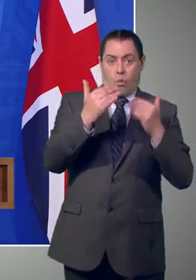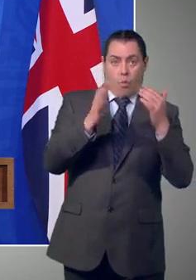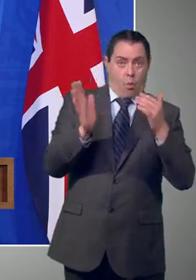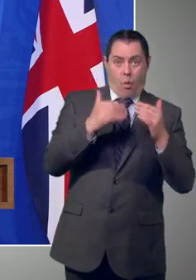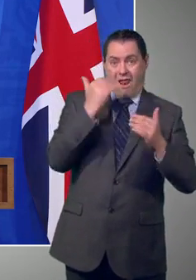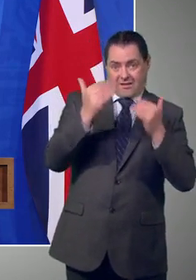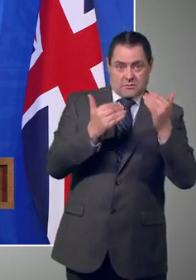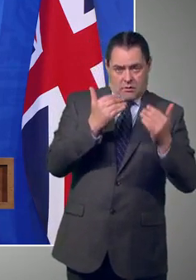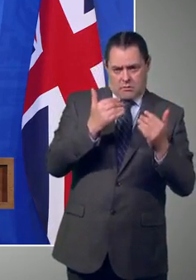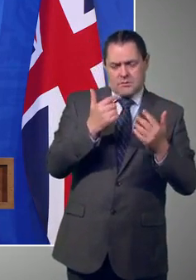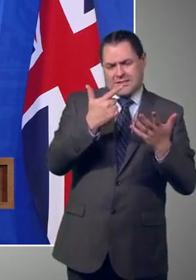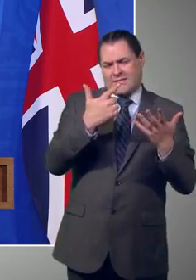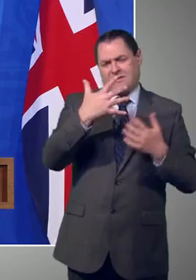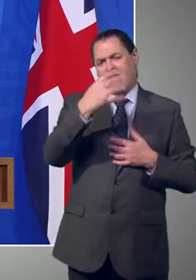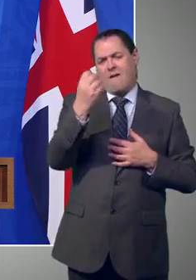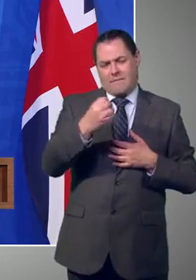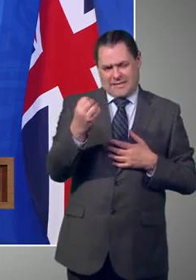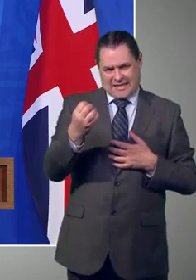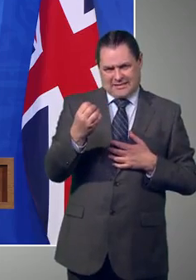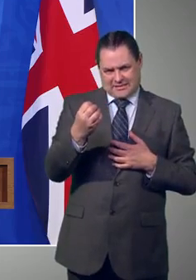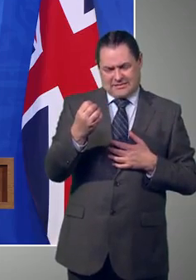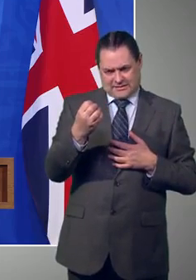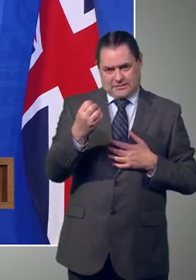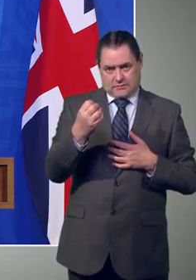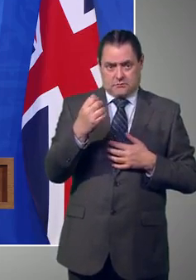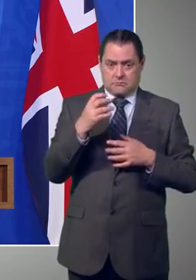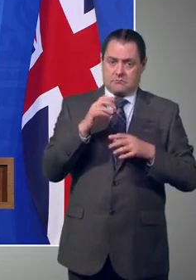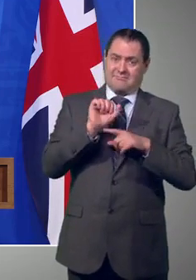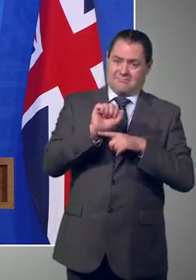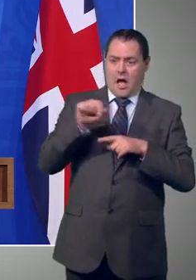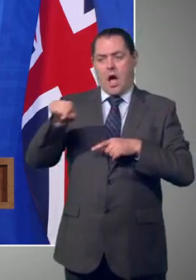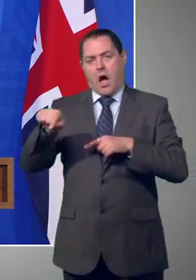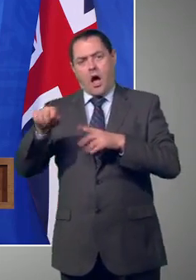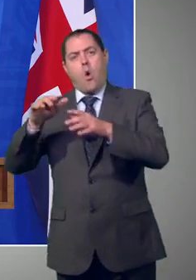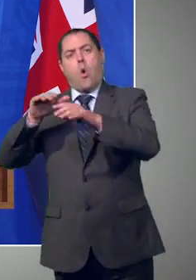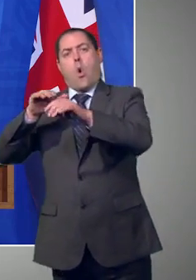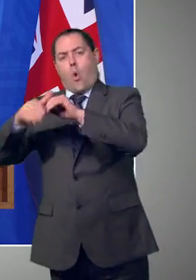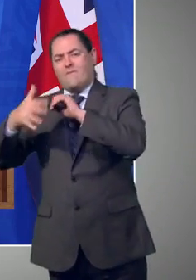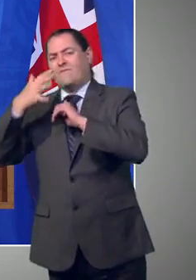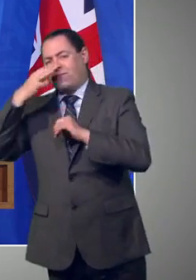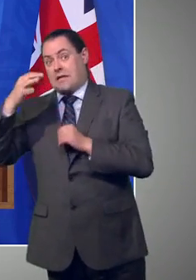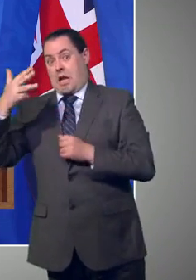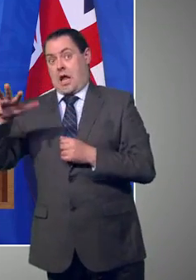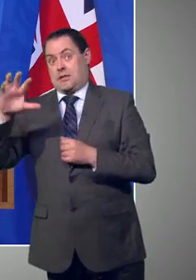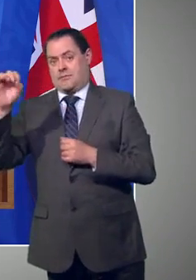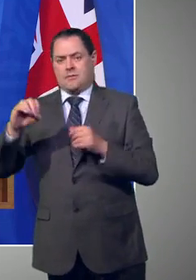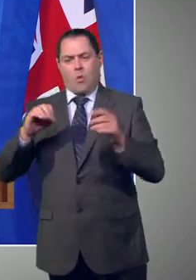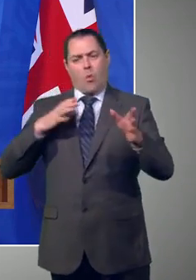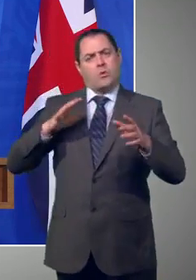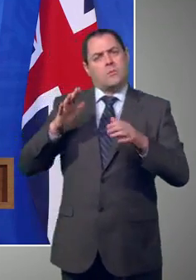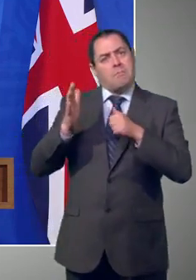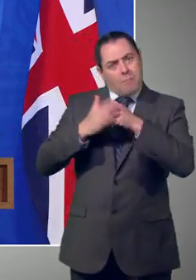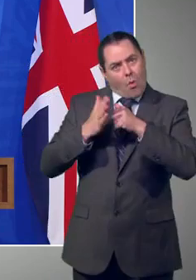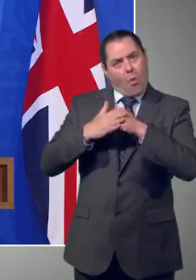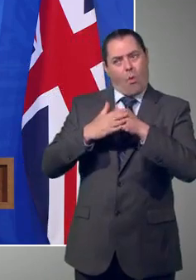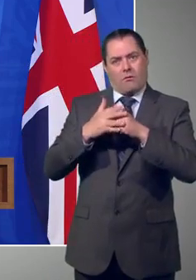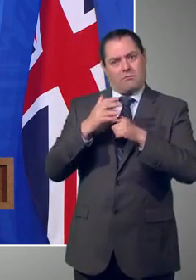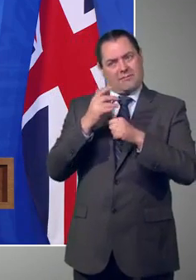and today's data from public health. England show why this is important they have